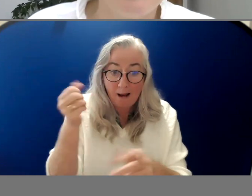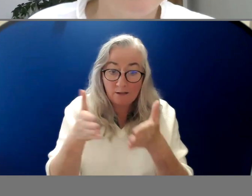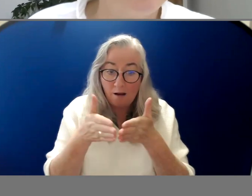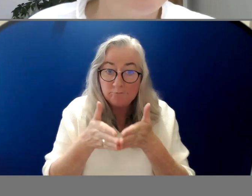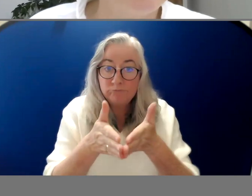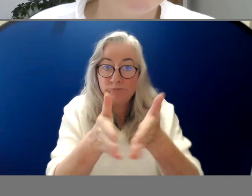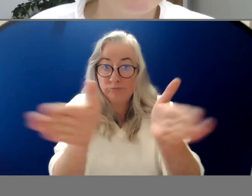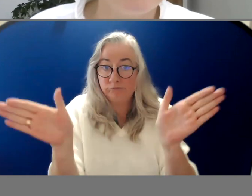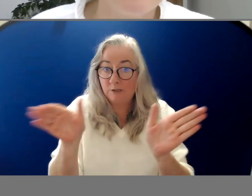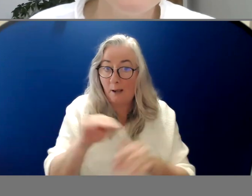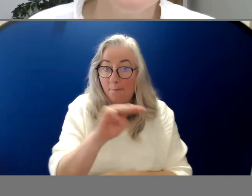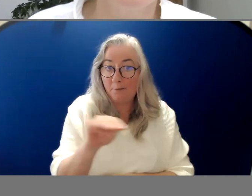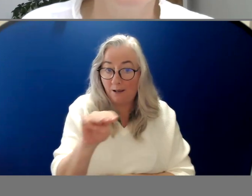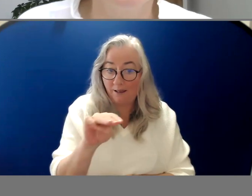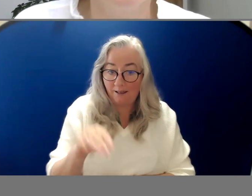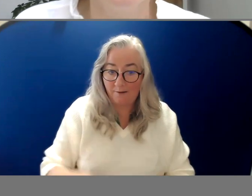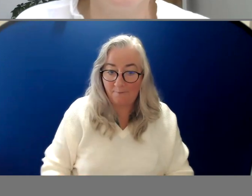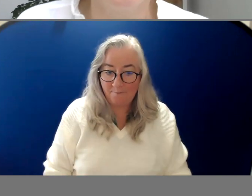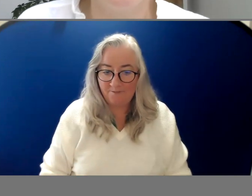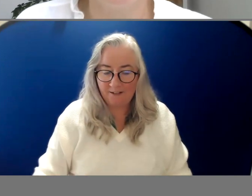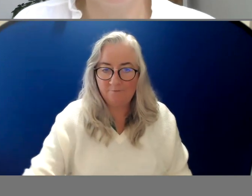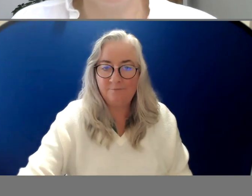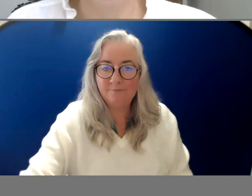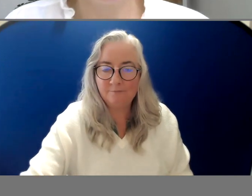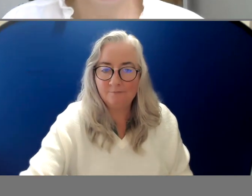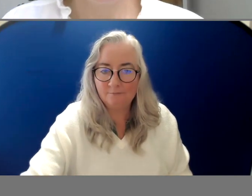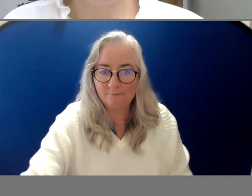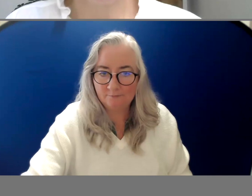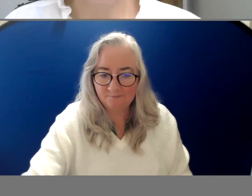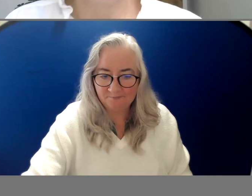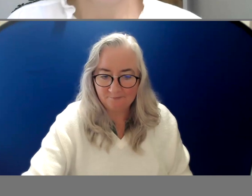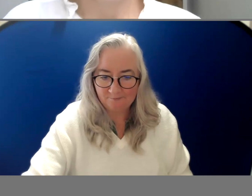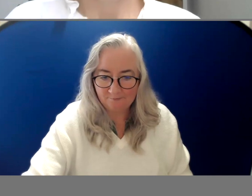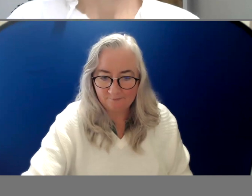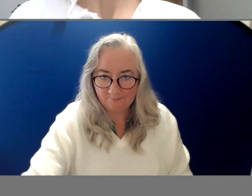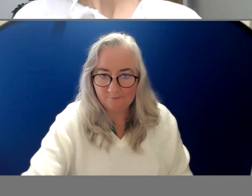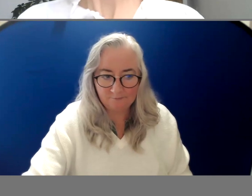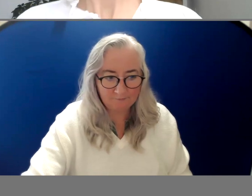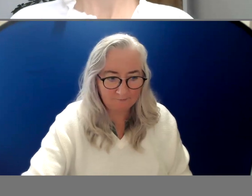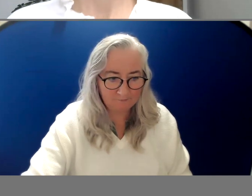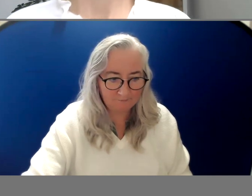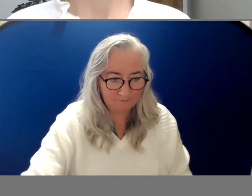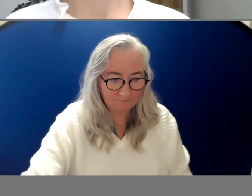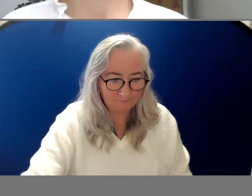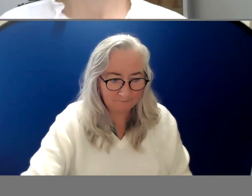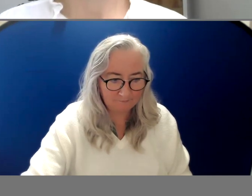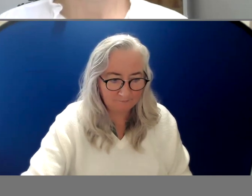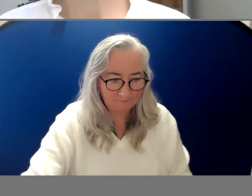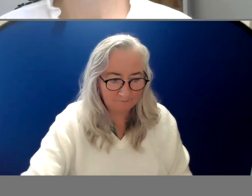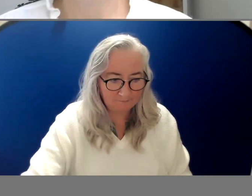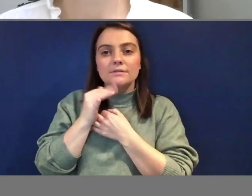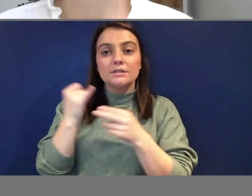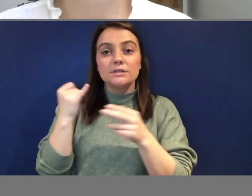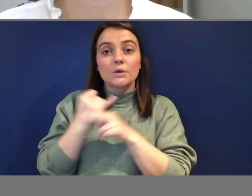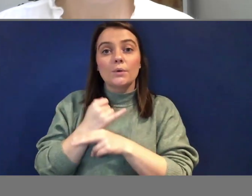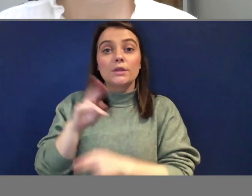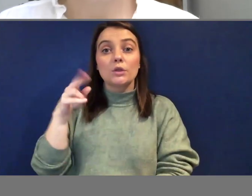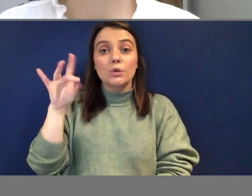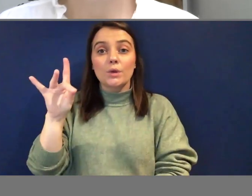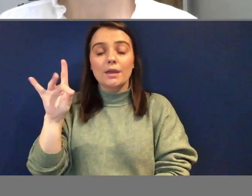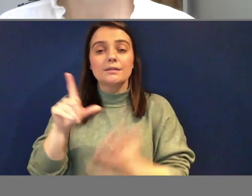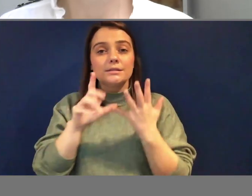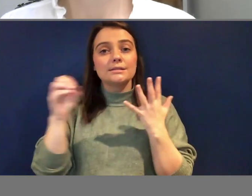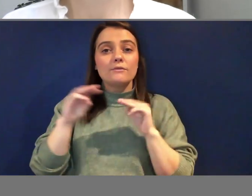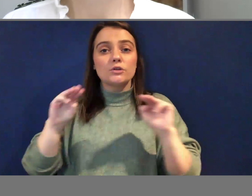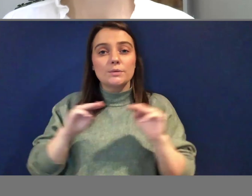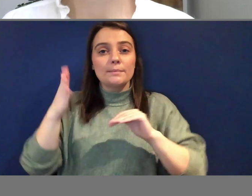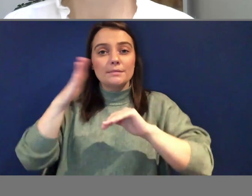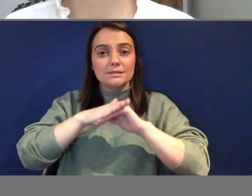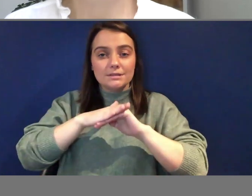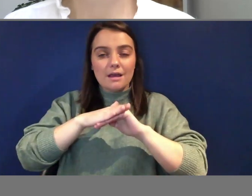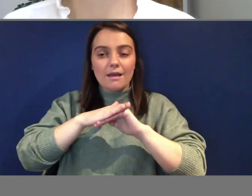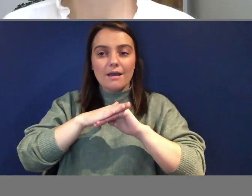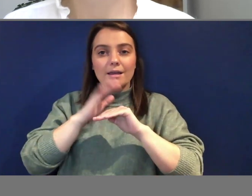people so just a few stats on stair safety in the UK 700 people die from falls on stairs every